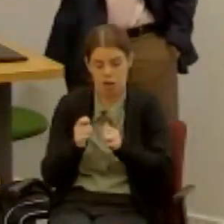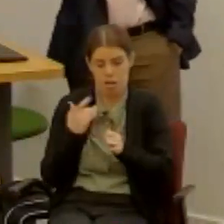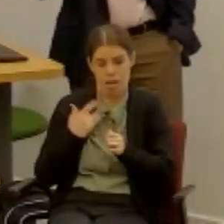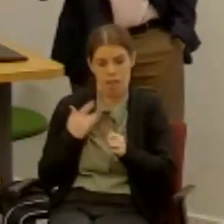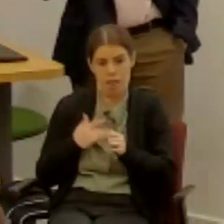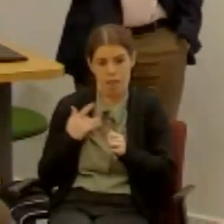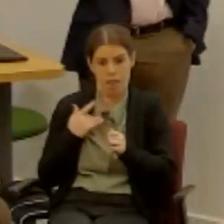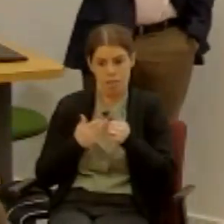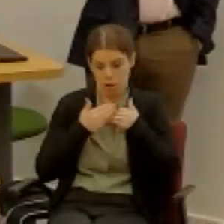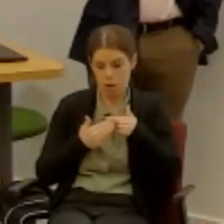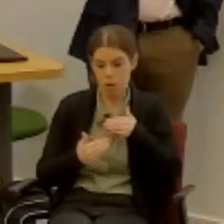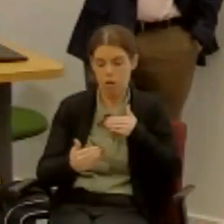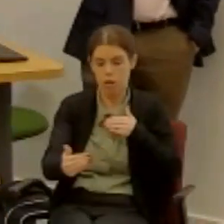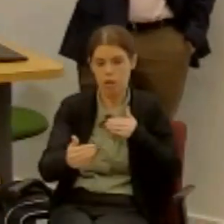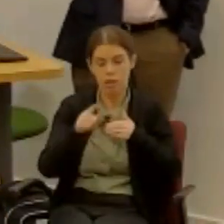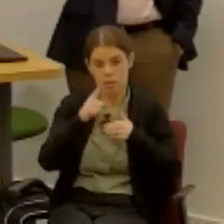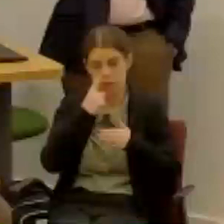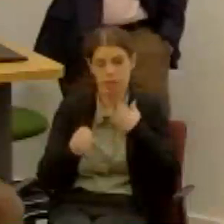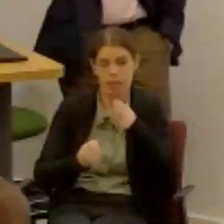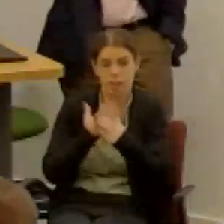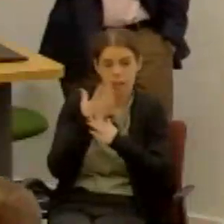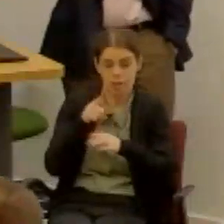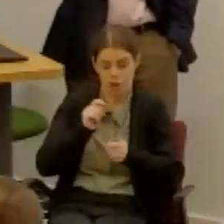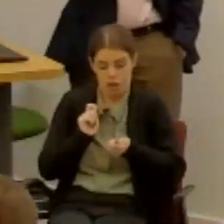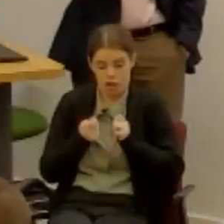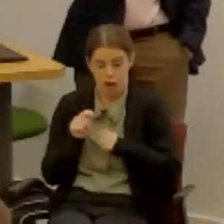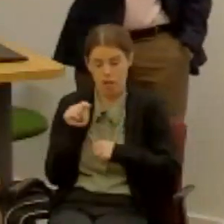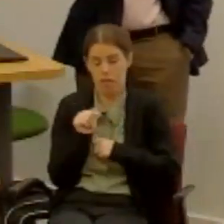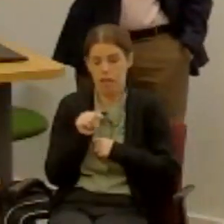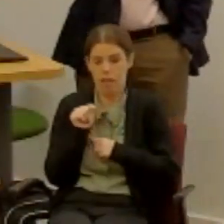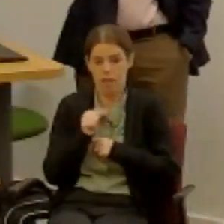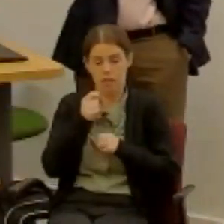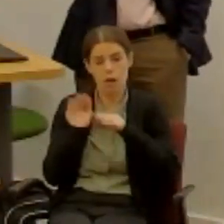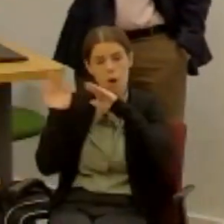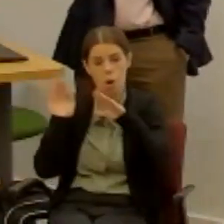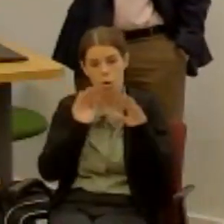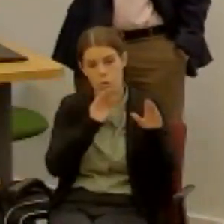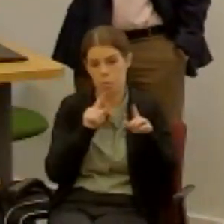There's a risk for developing is easy to adjust for that you find actually go keep it this much the same.